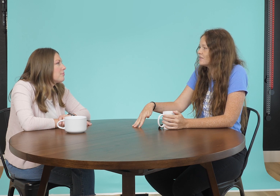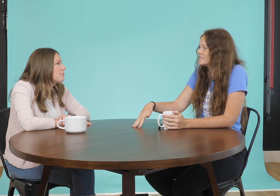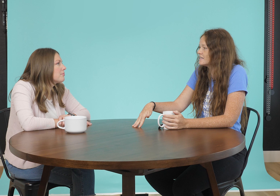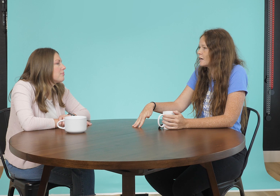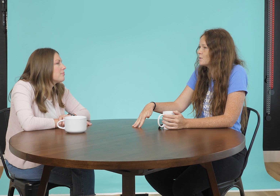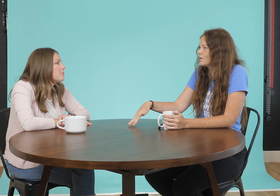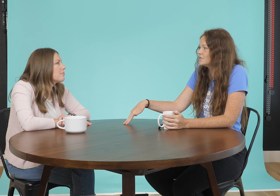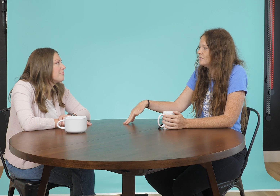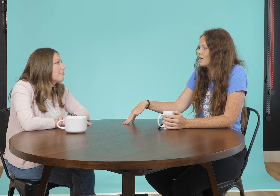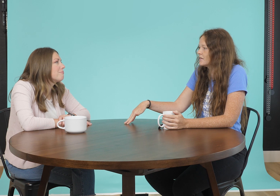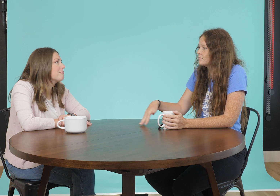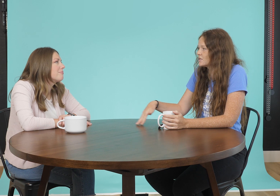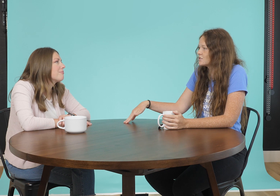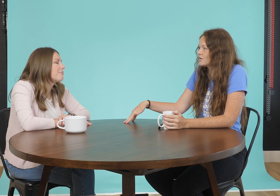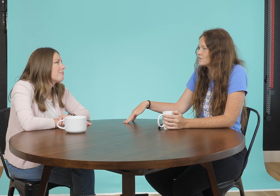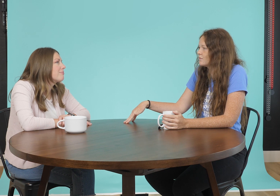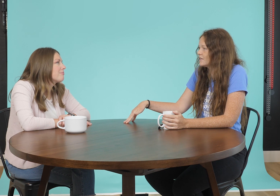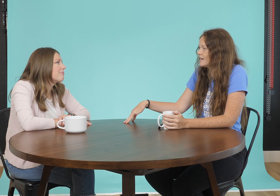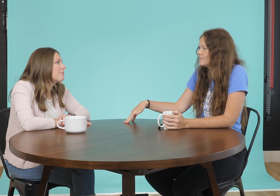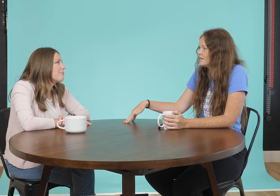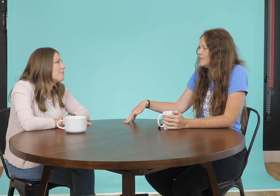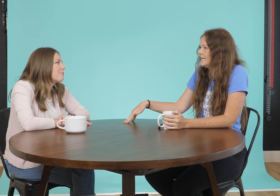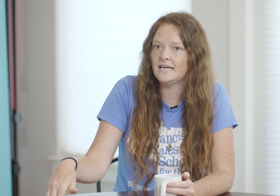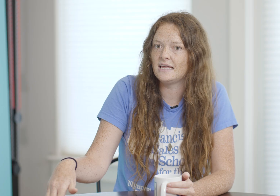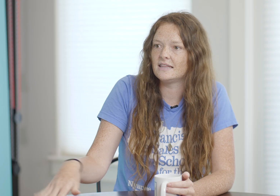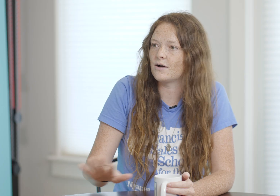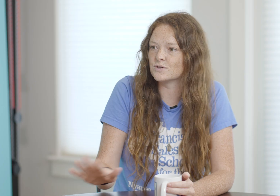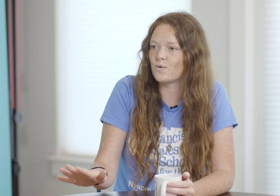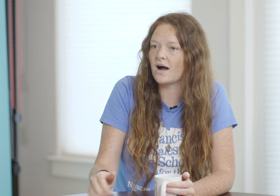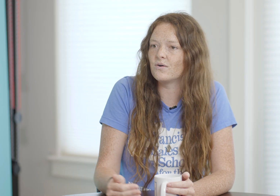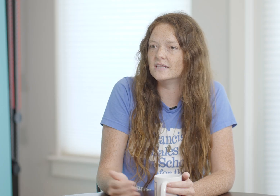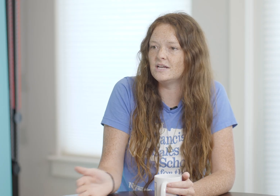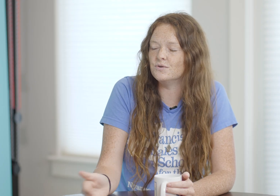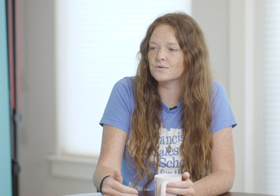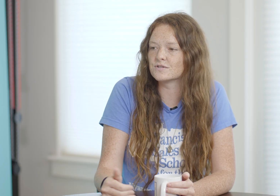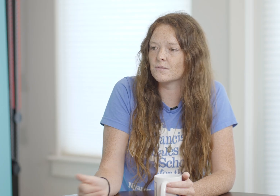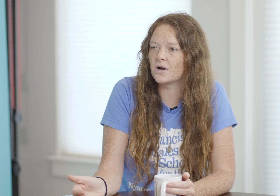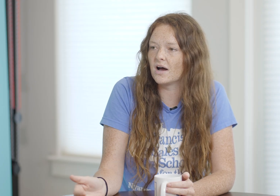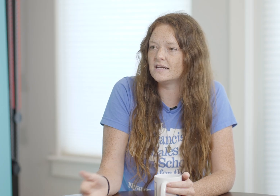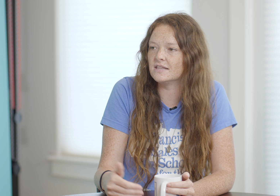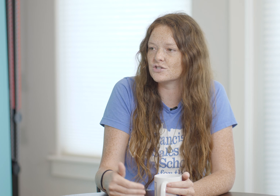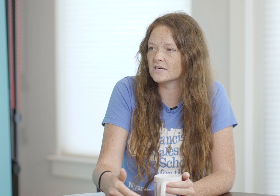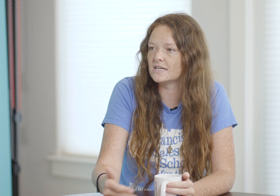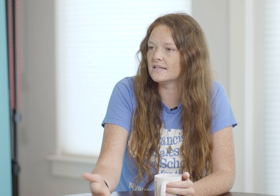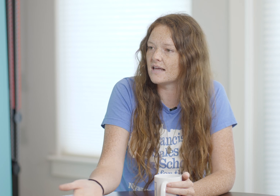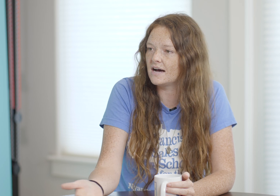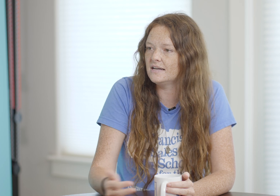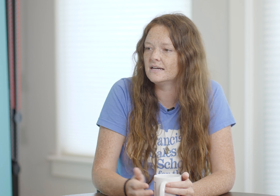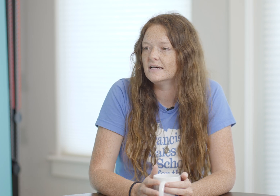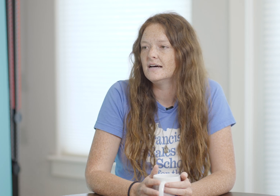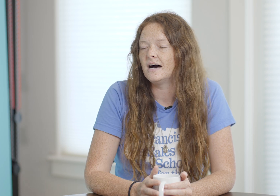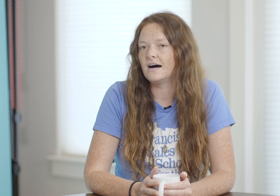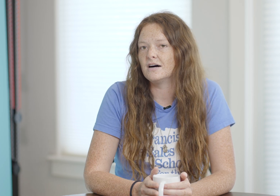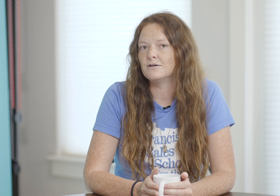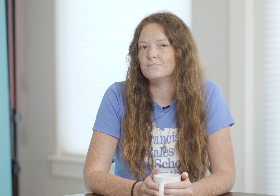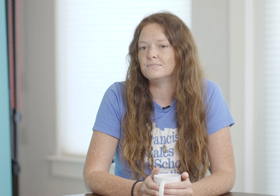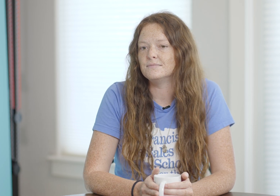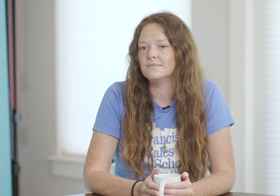that says, I'm going to you know, I'm going to start a school for the deaf. That was wow. And they knew it was from God and they trusted in that. Yeah.